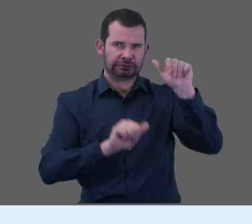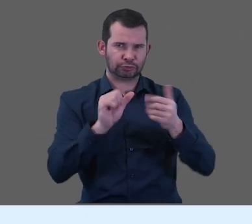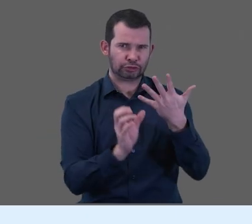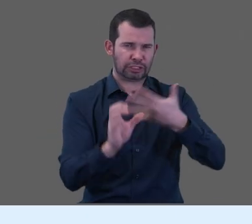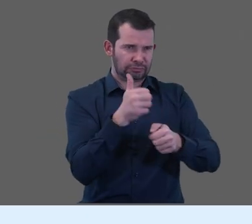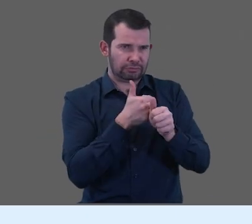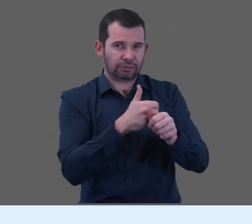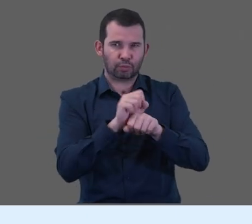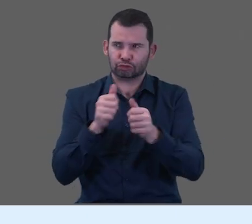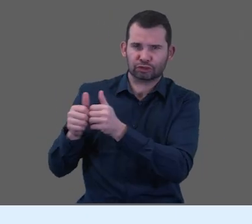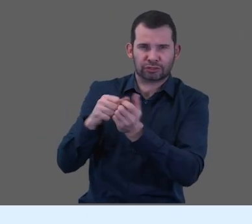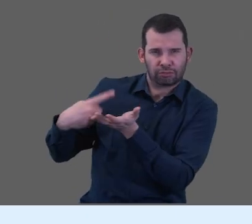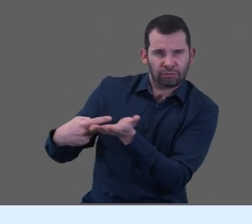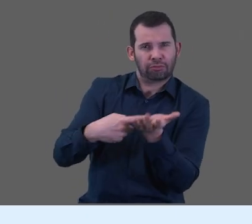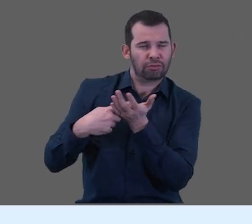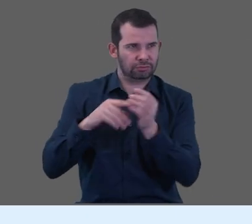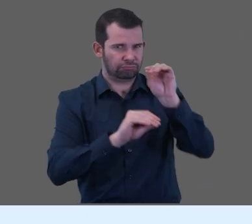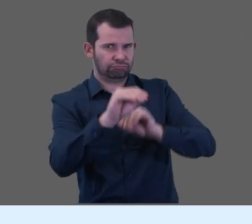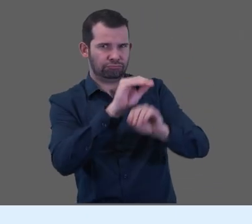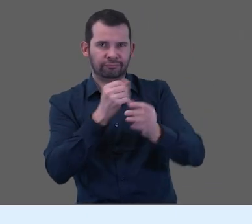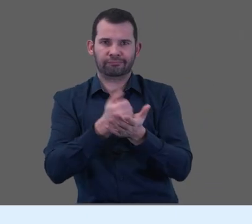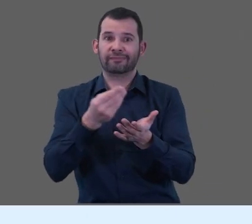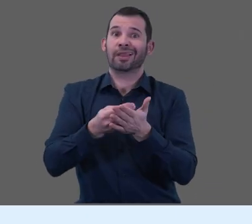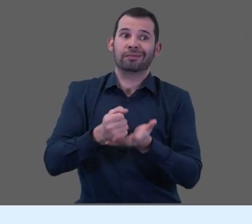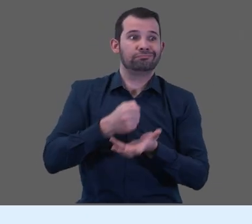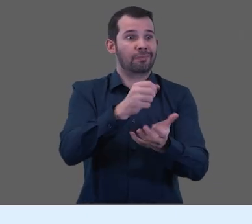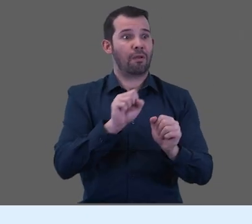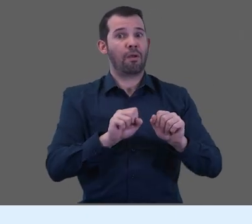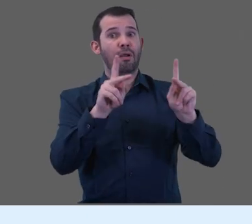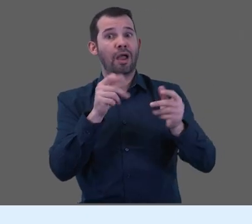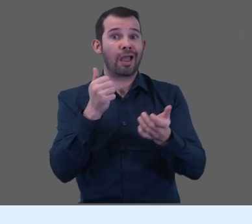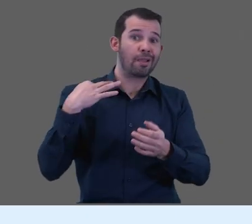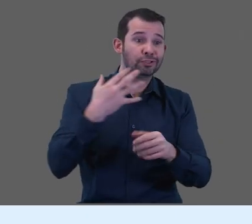assessment criteria and work together to rank funding applications.